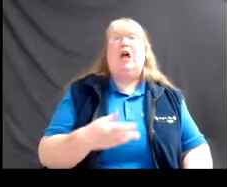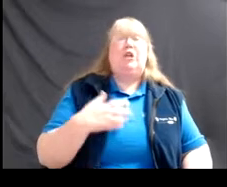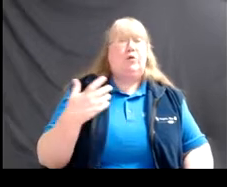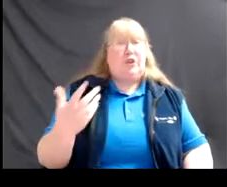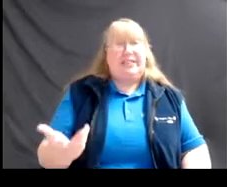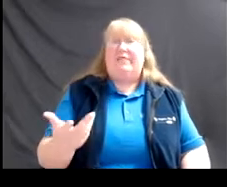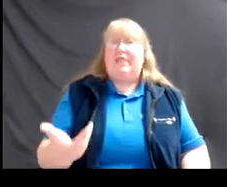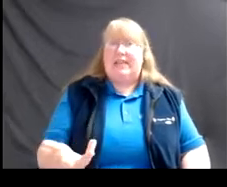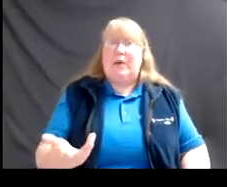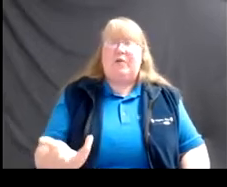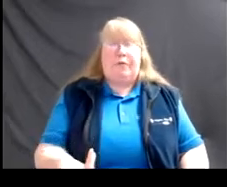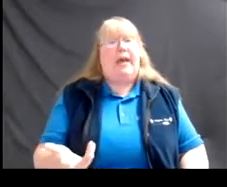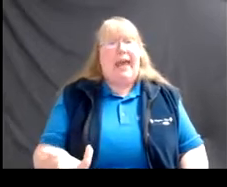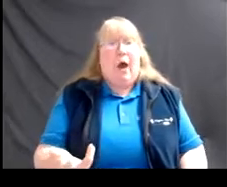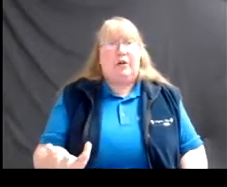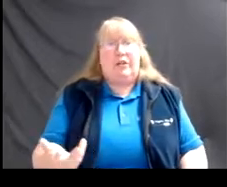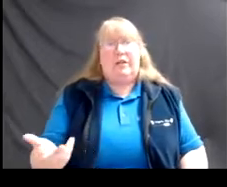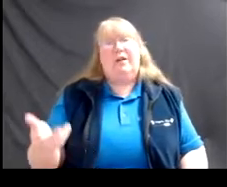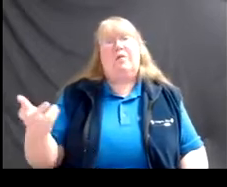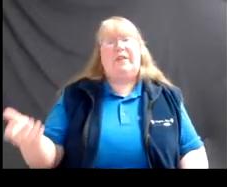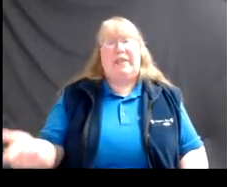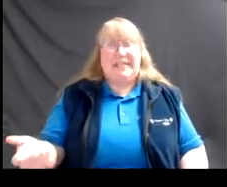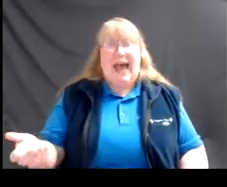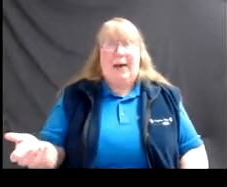You just have to set up a free account with these apps,